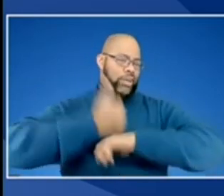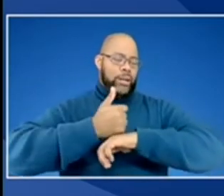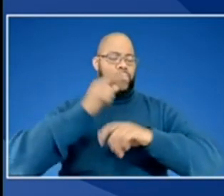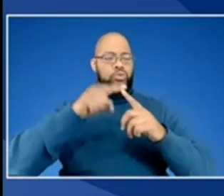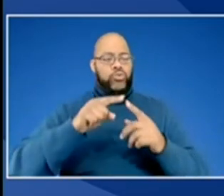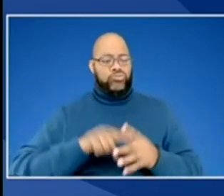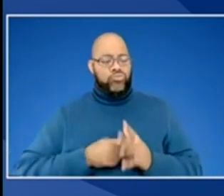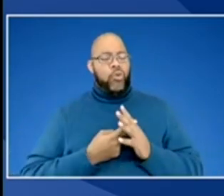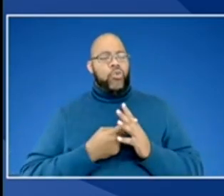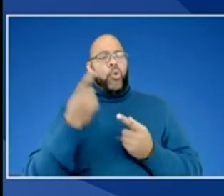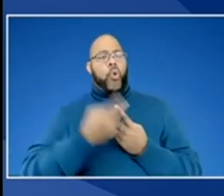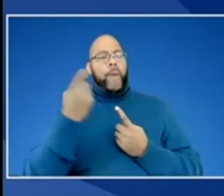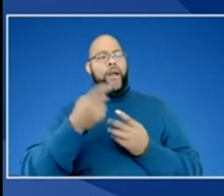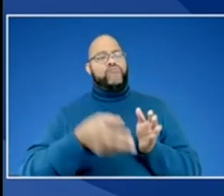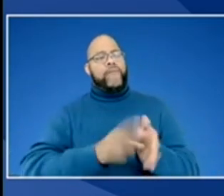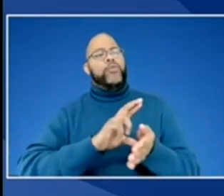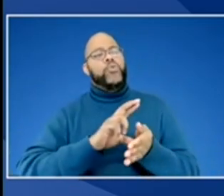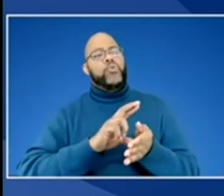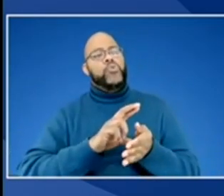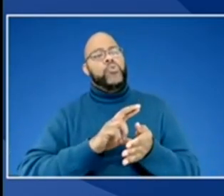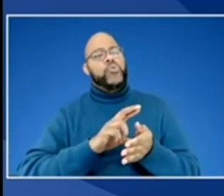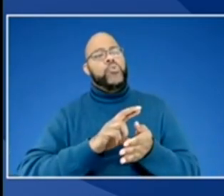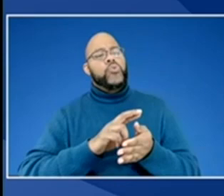automatic review or adjustment in response